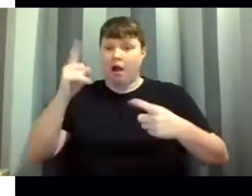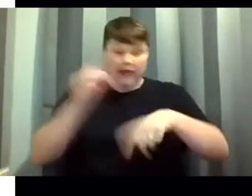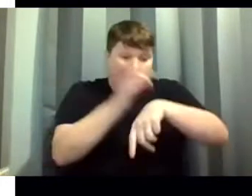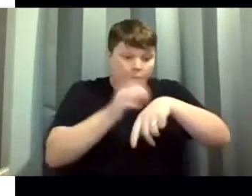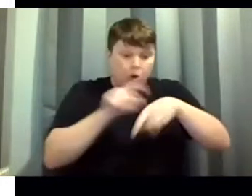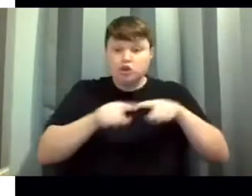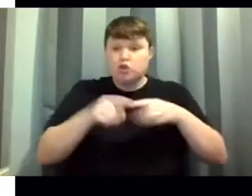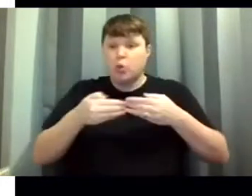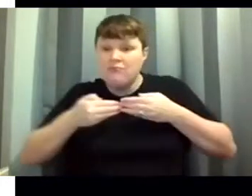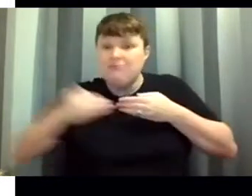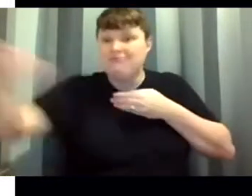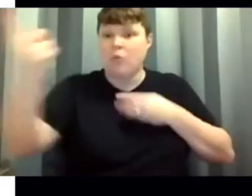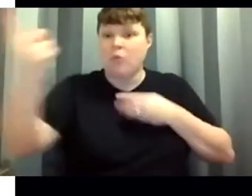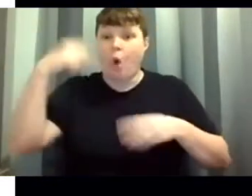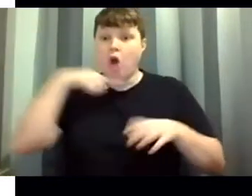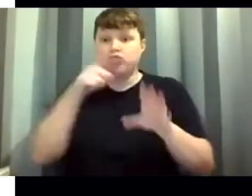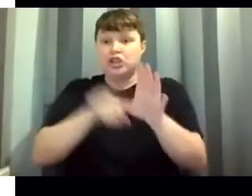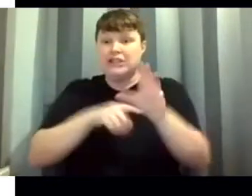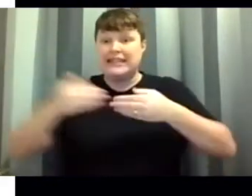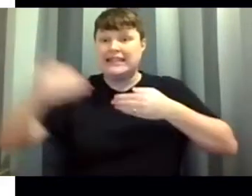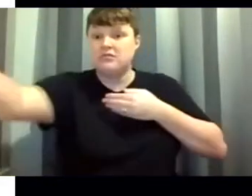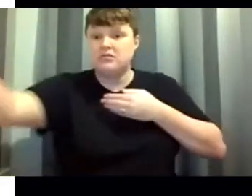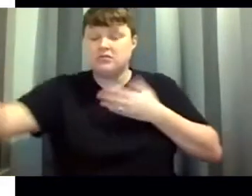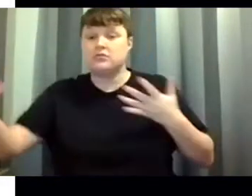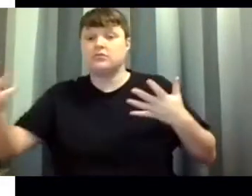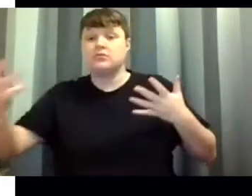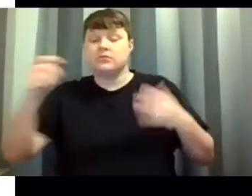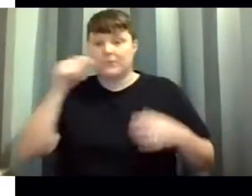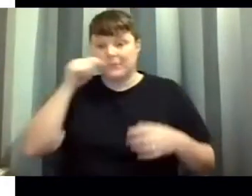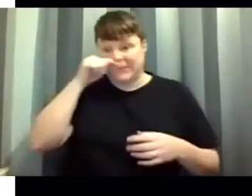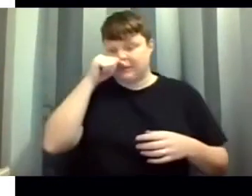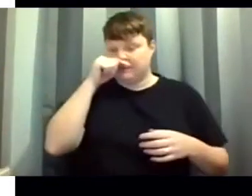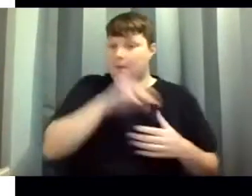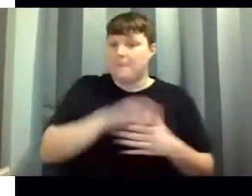a simple weather forecast (well, it's not simple) but, with a weather forecast you get the short scales